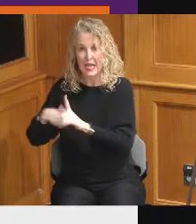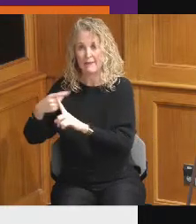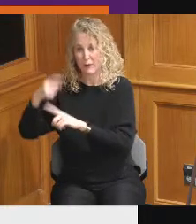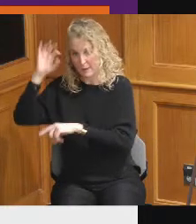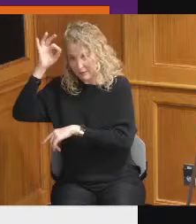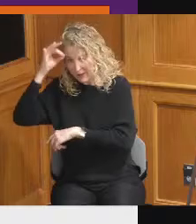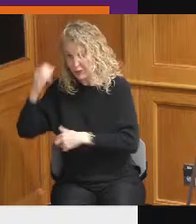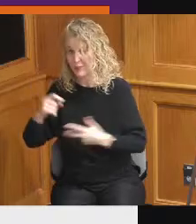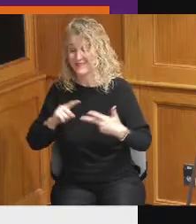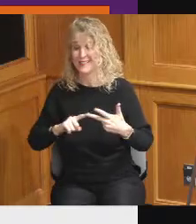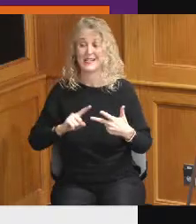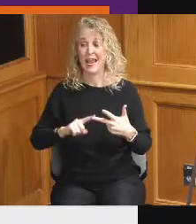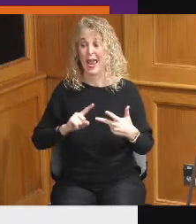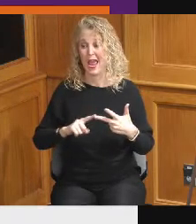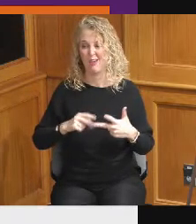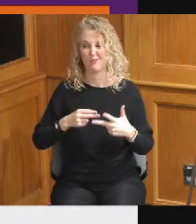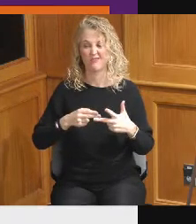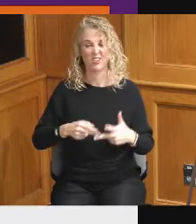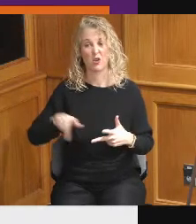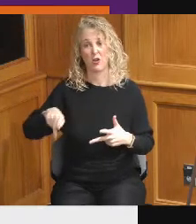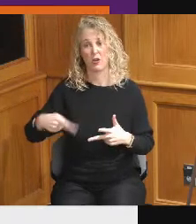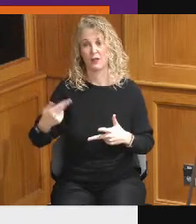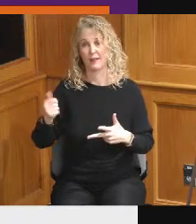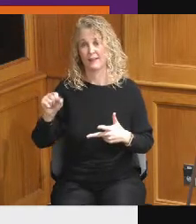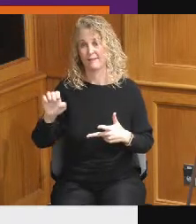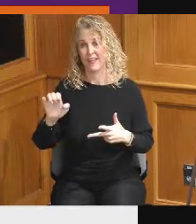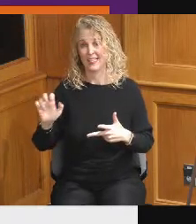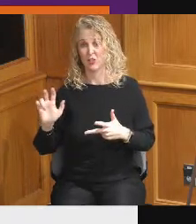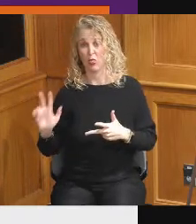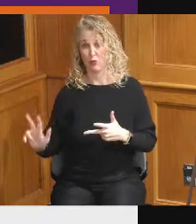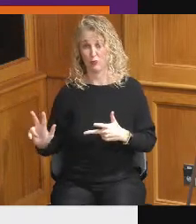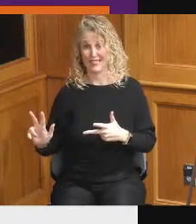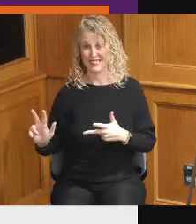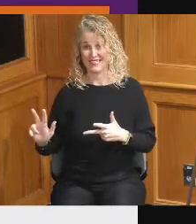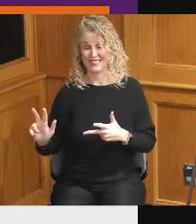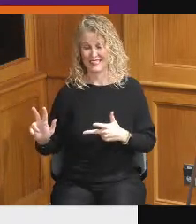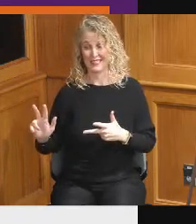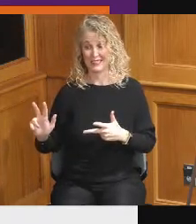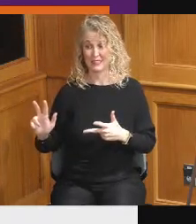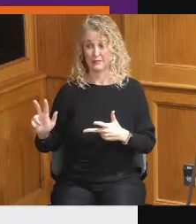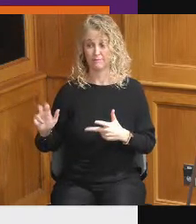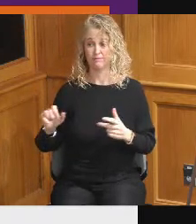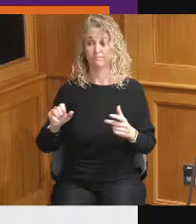right now I would characterize as both SEC you know giving some long-term permanent public